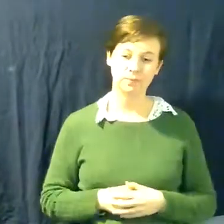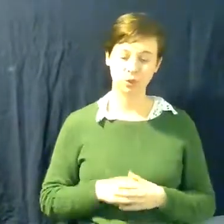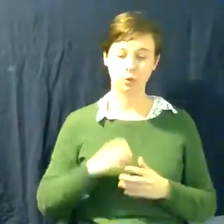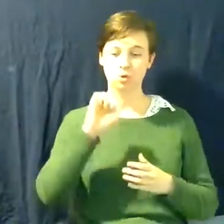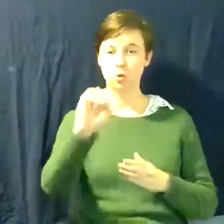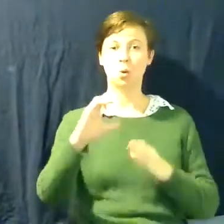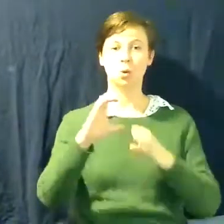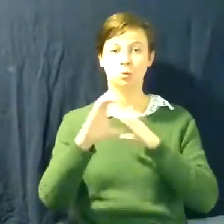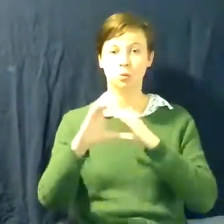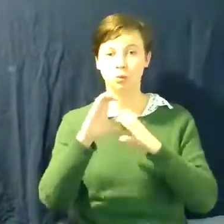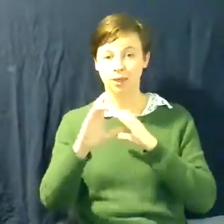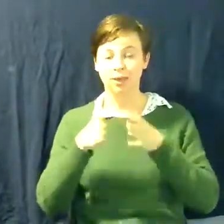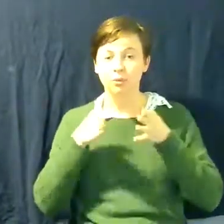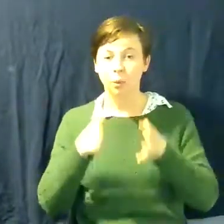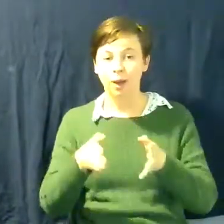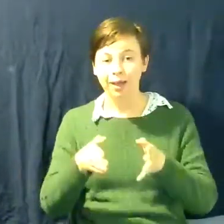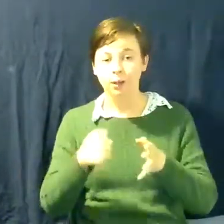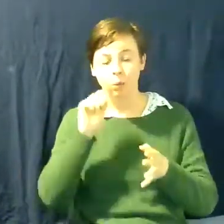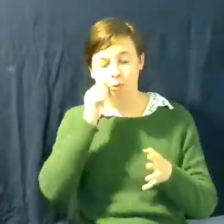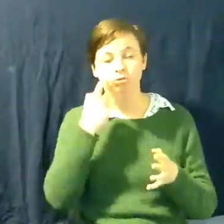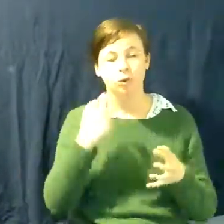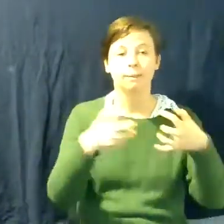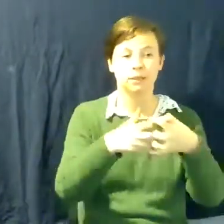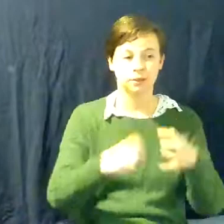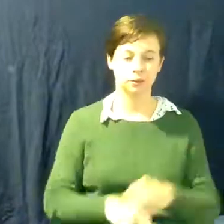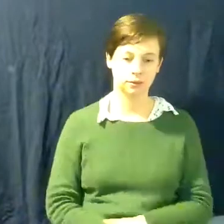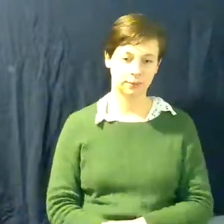that is happy to do it by writing. So whatever communication method will